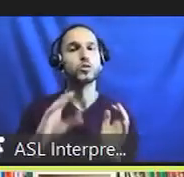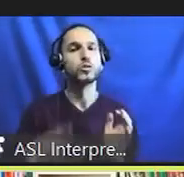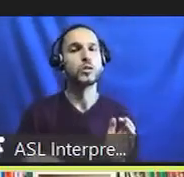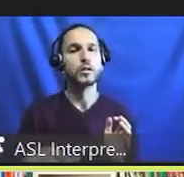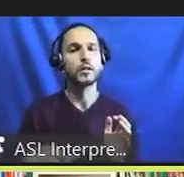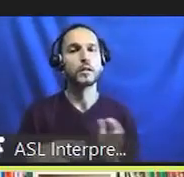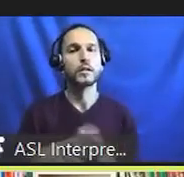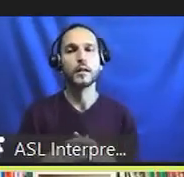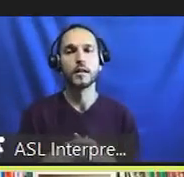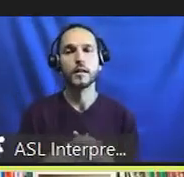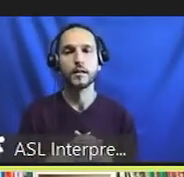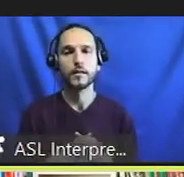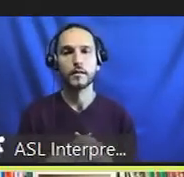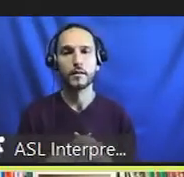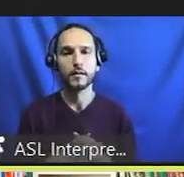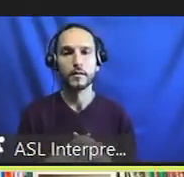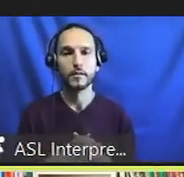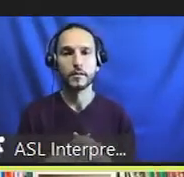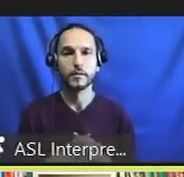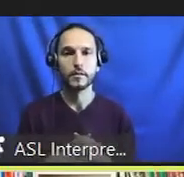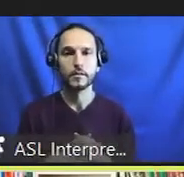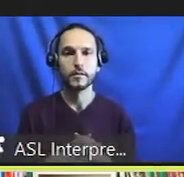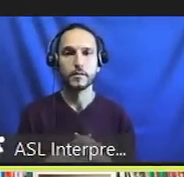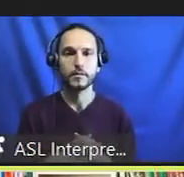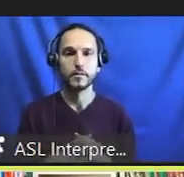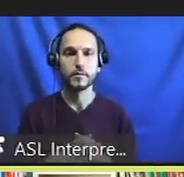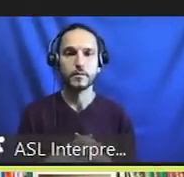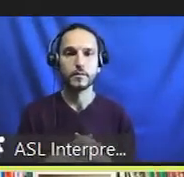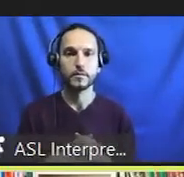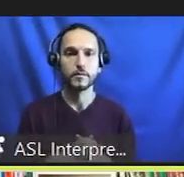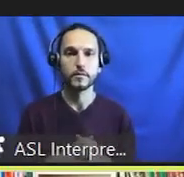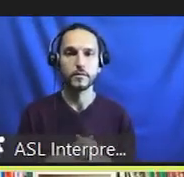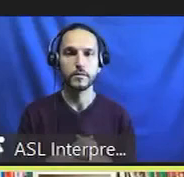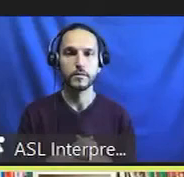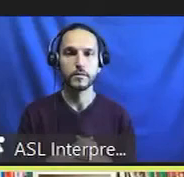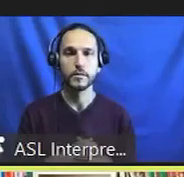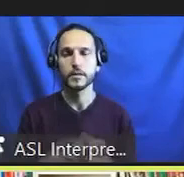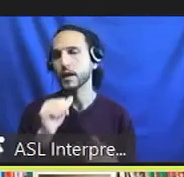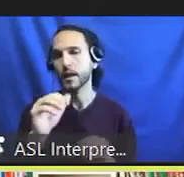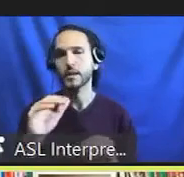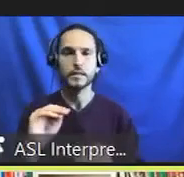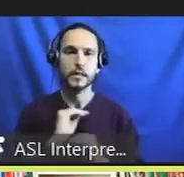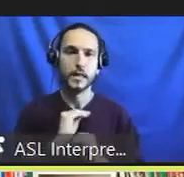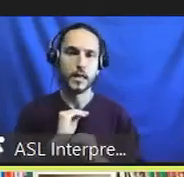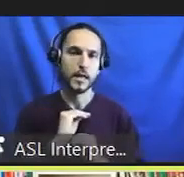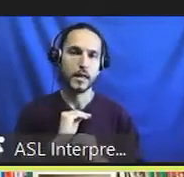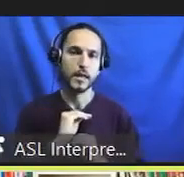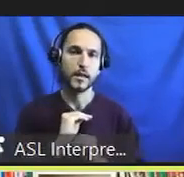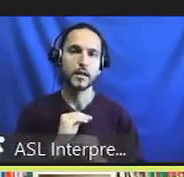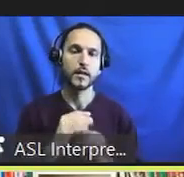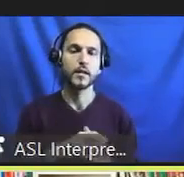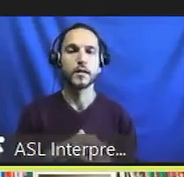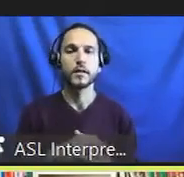fully satisfied, perhaps, with the captionist